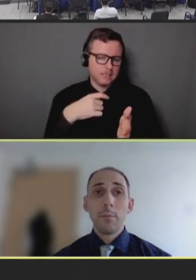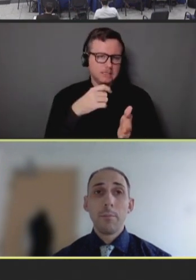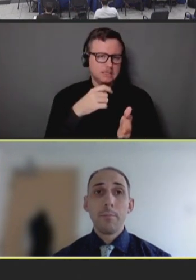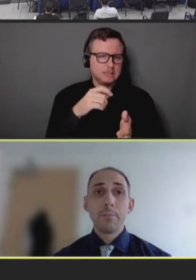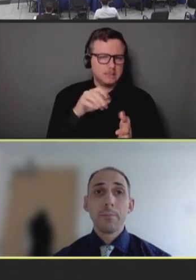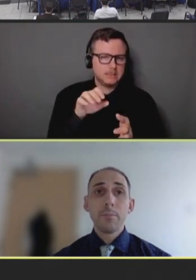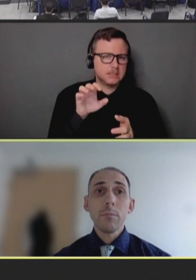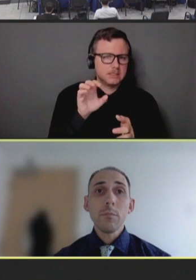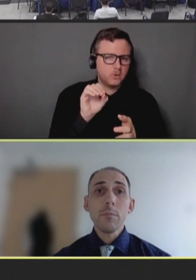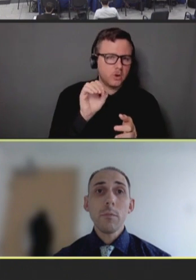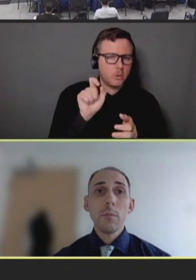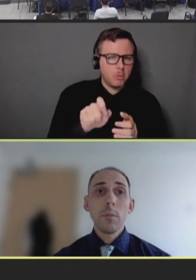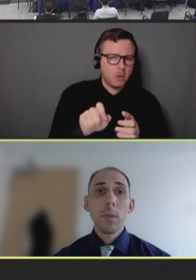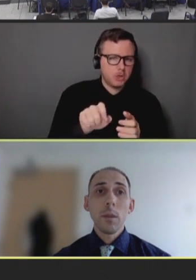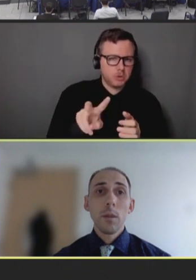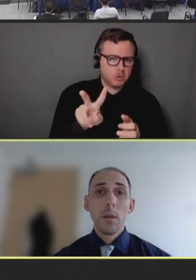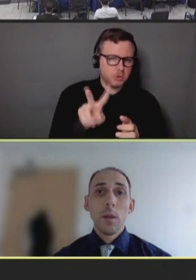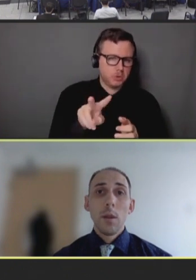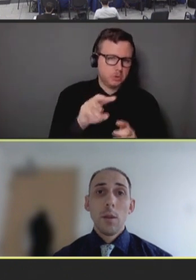Next slide, please.